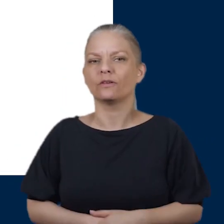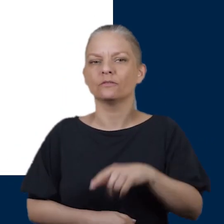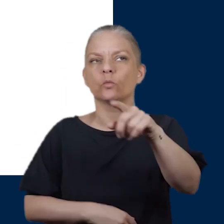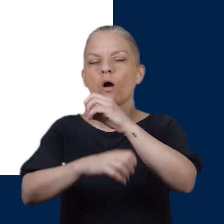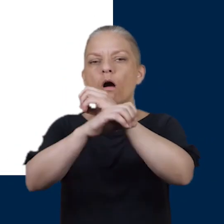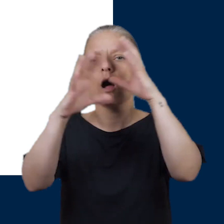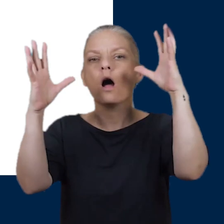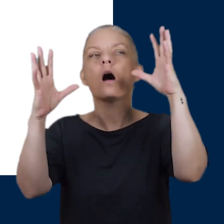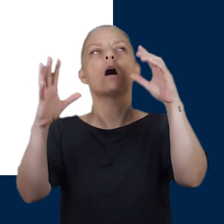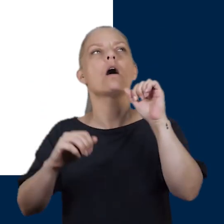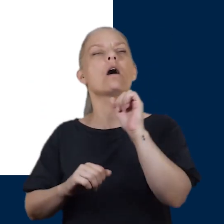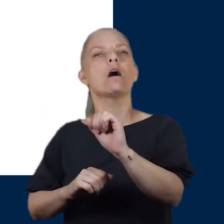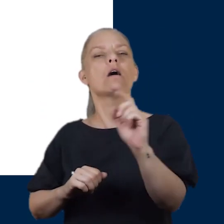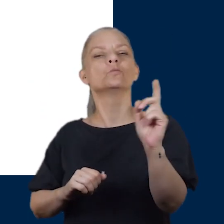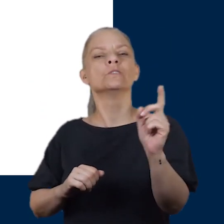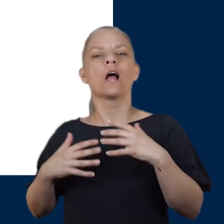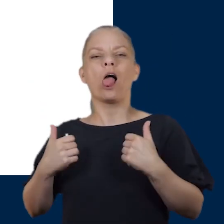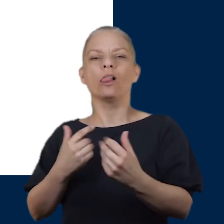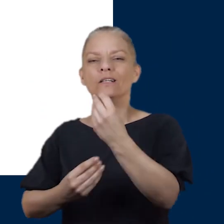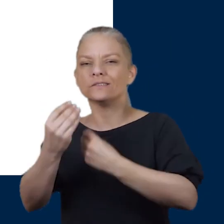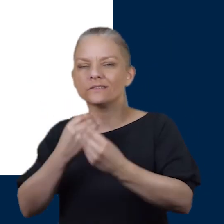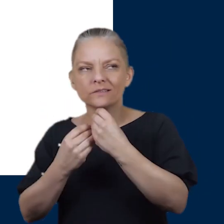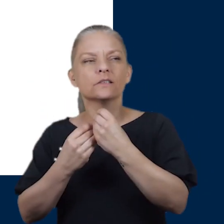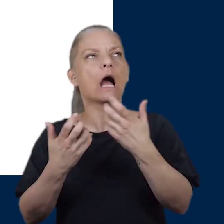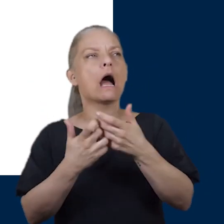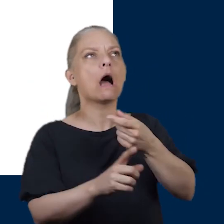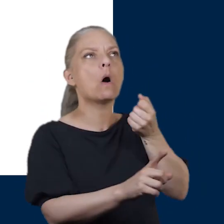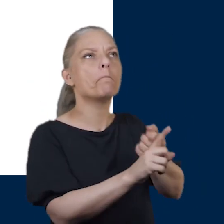healthy eating and how this impacts upon your blood glucose levels and long-term health.